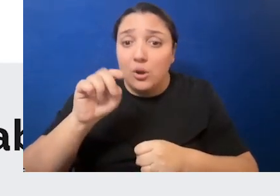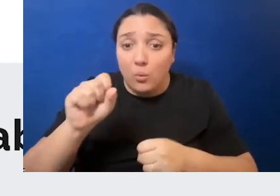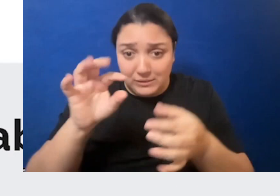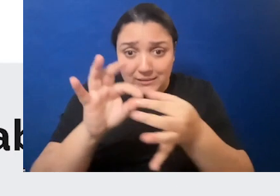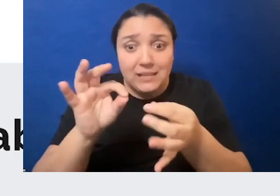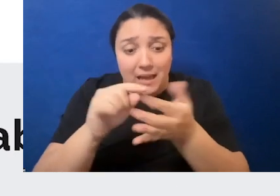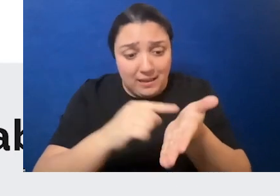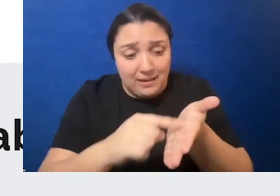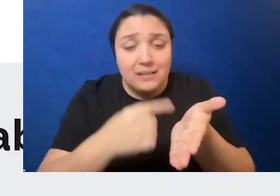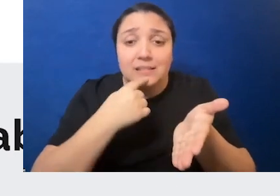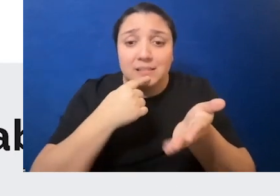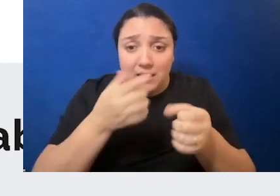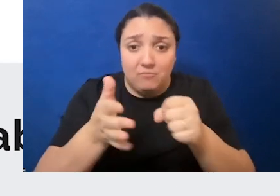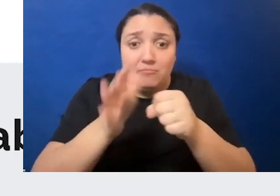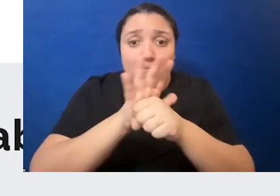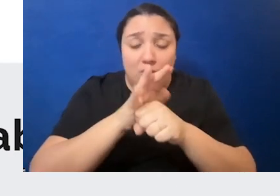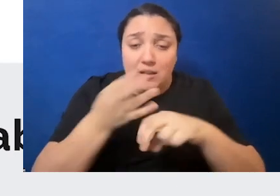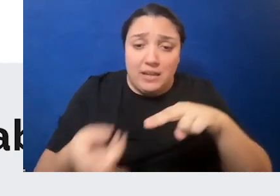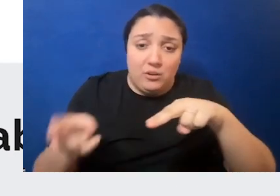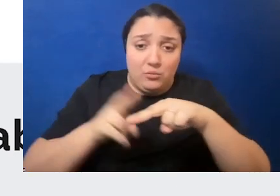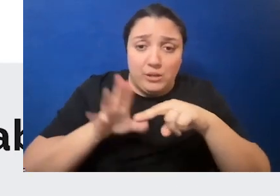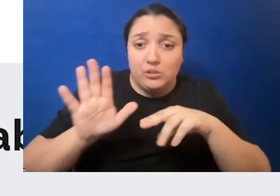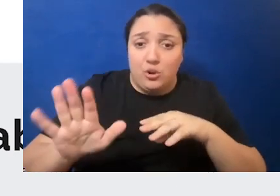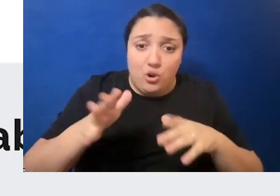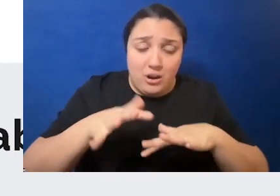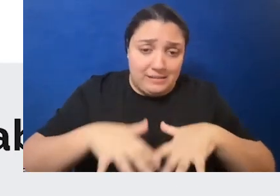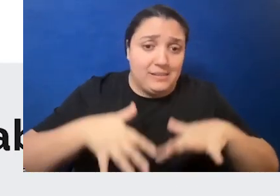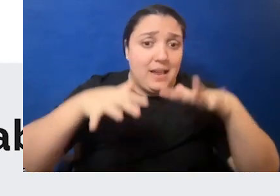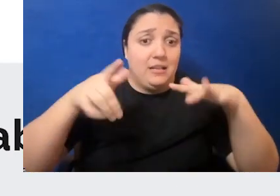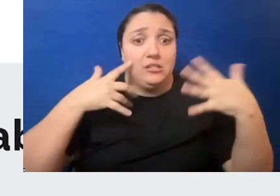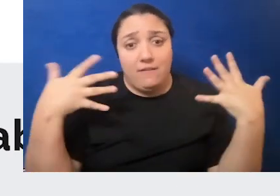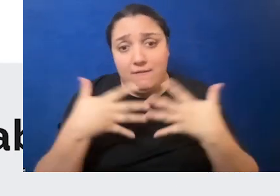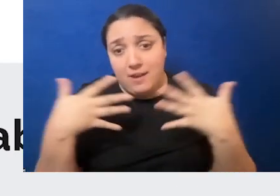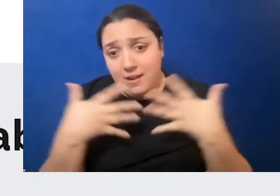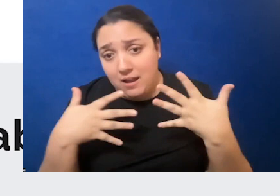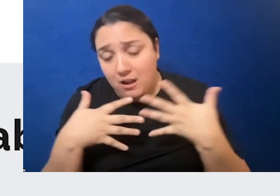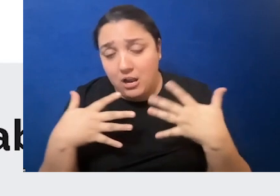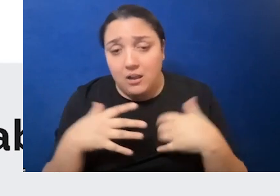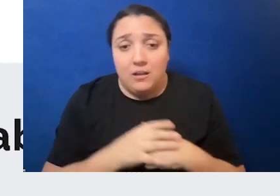HAVE HAD NOTES THAT CITE PANDEMIC INCREASED THE ANXIETY